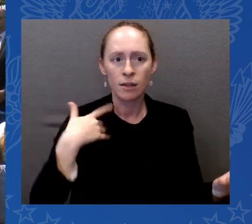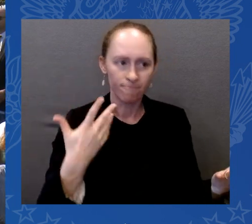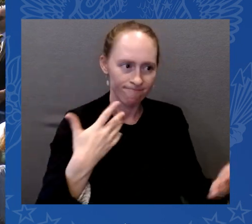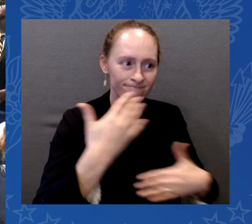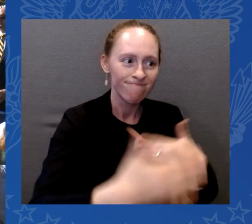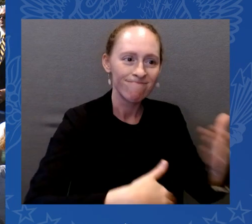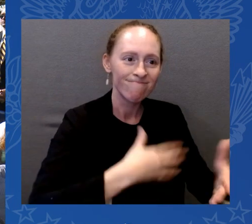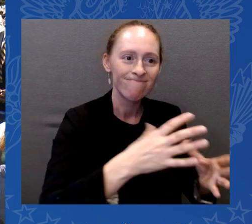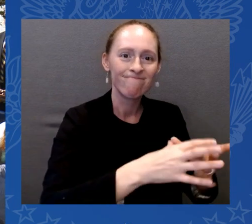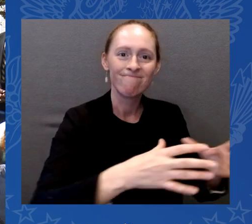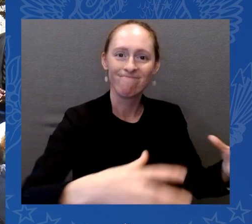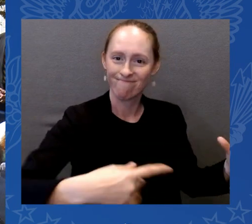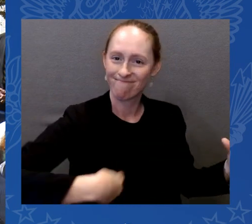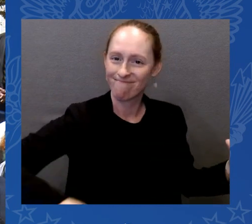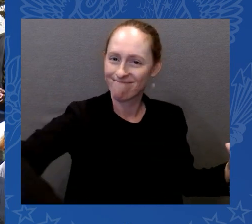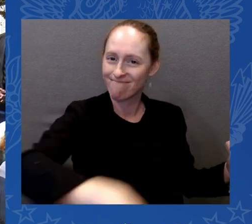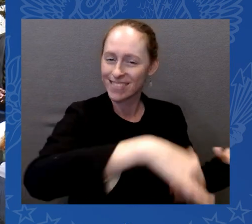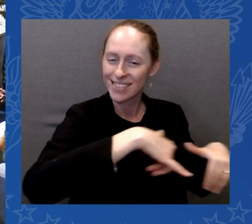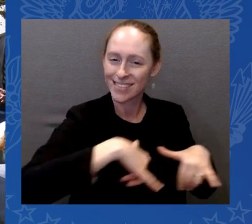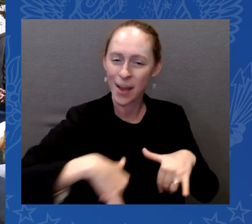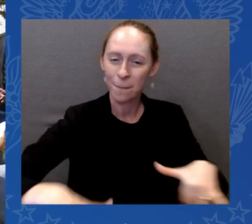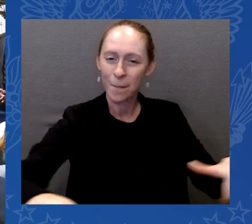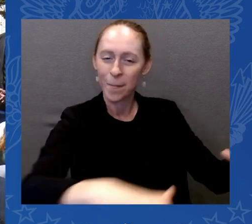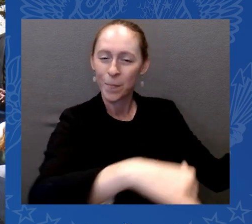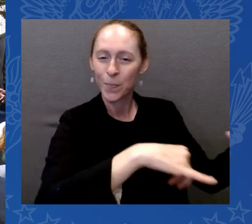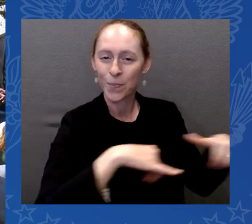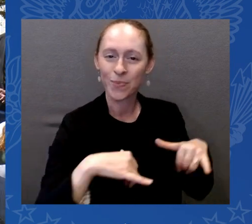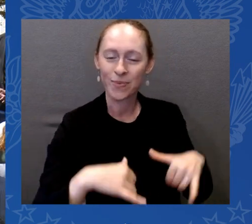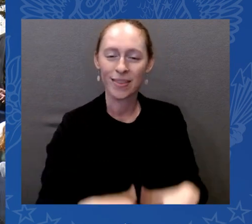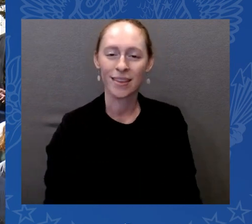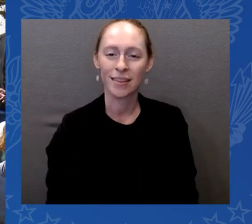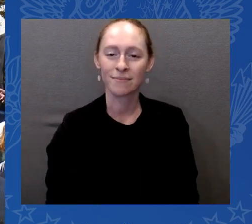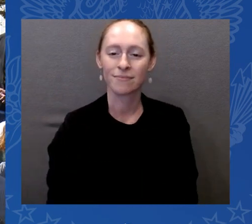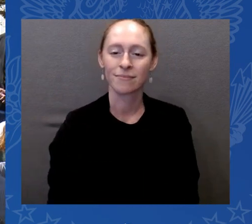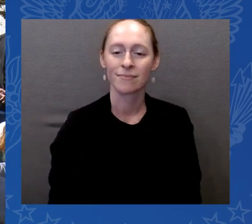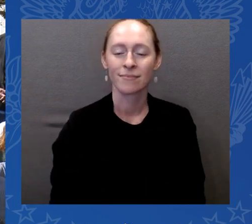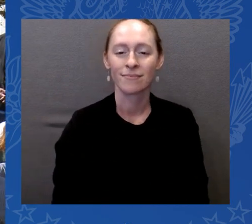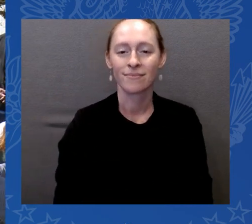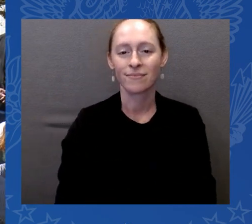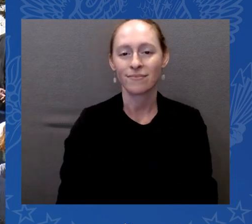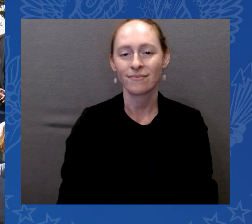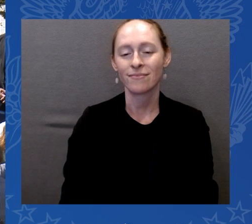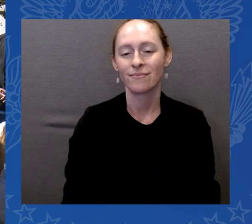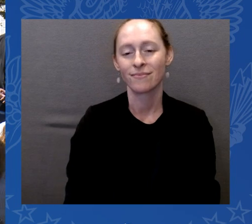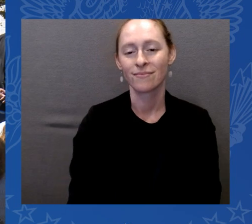And he also stated that he would prompt that he would be the most pro-worker president that we've ever had.